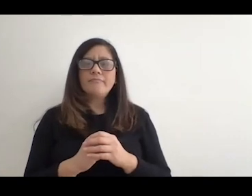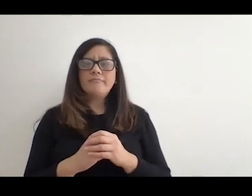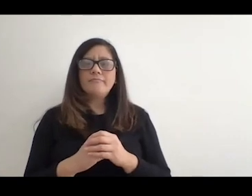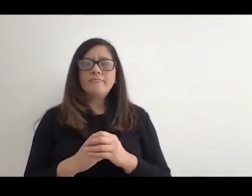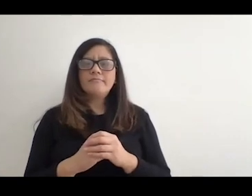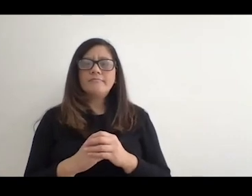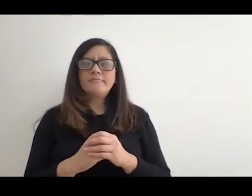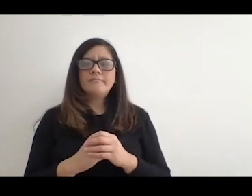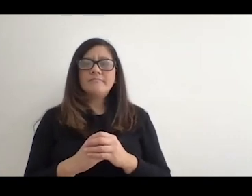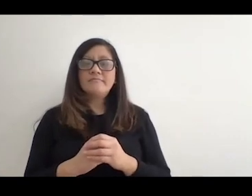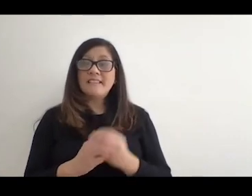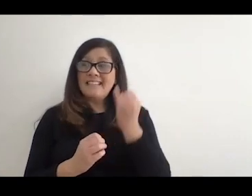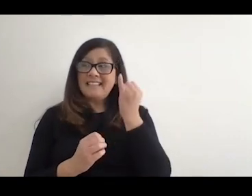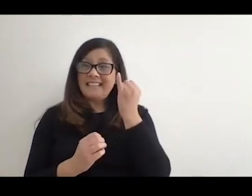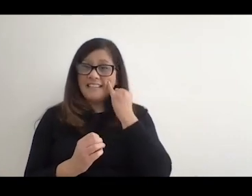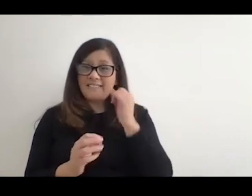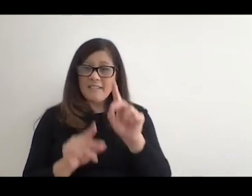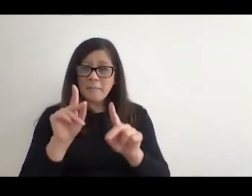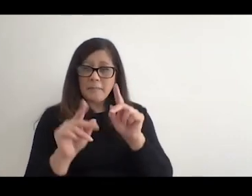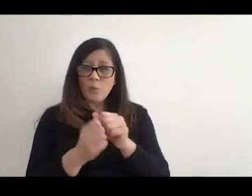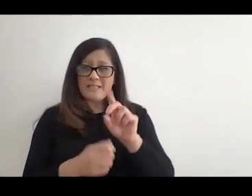If you don't see people with